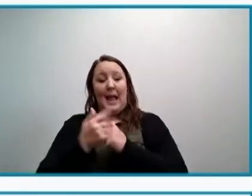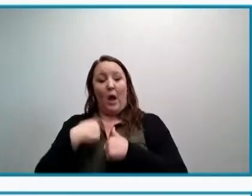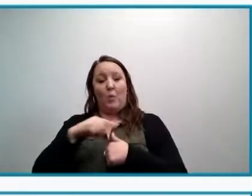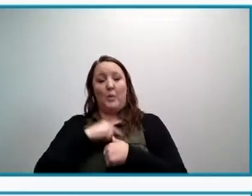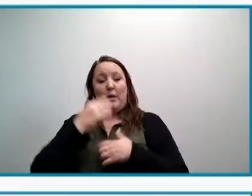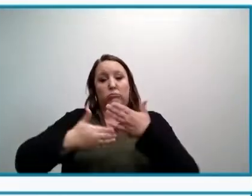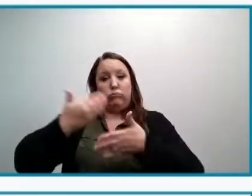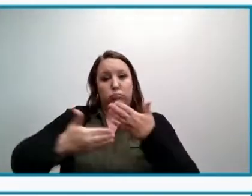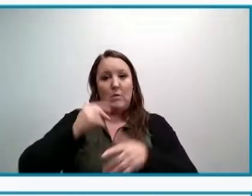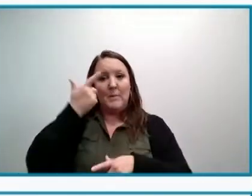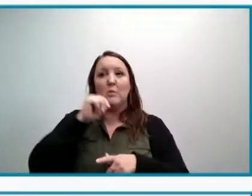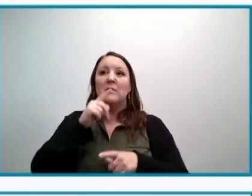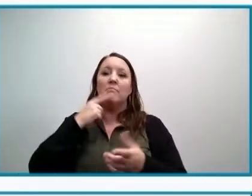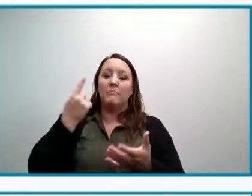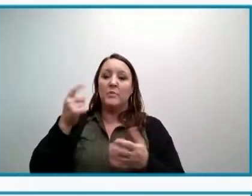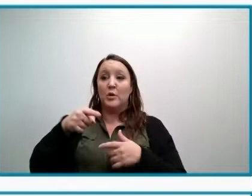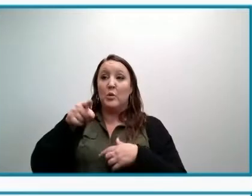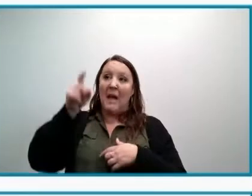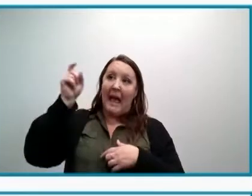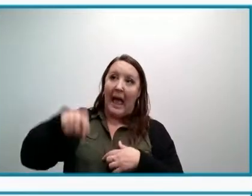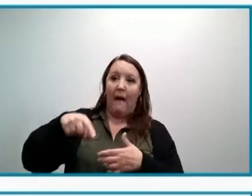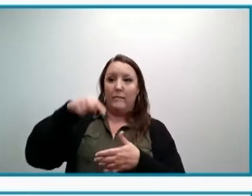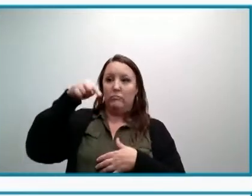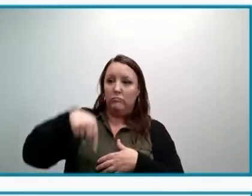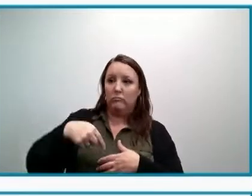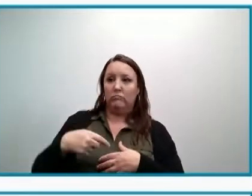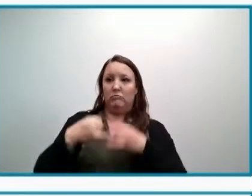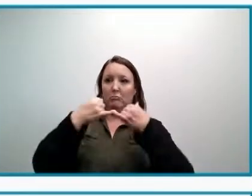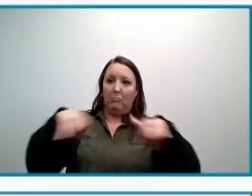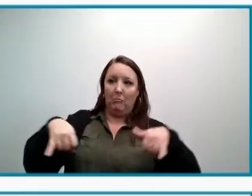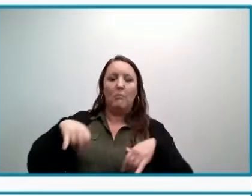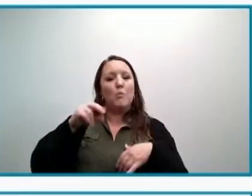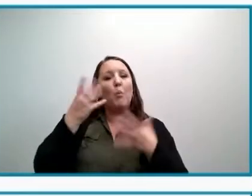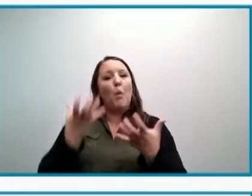"This is what you have to do." We want to listen and then, but still teach.